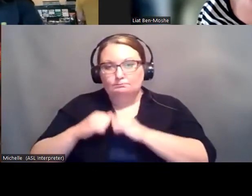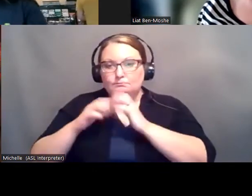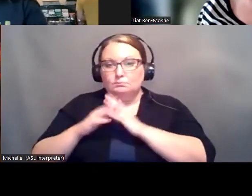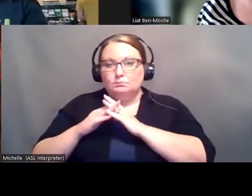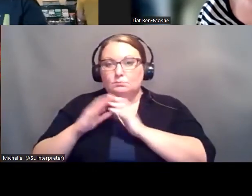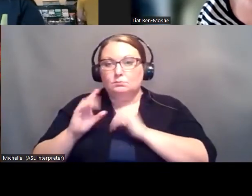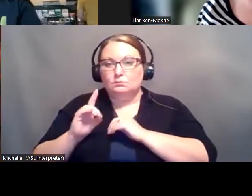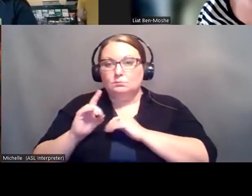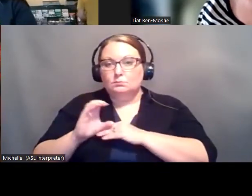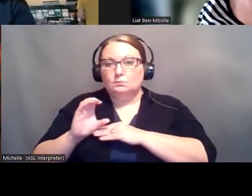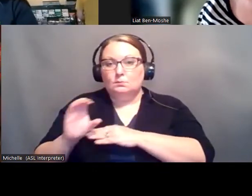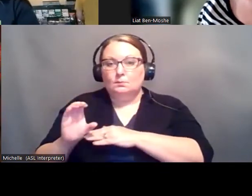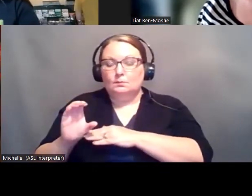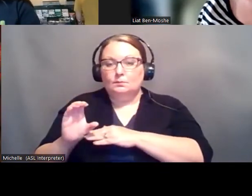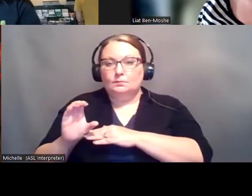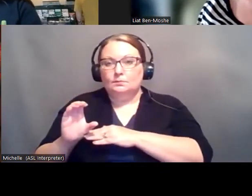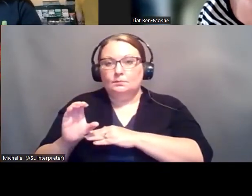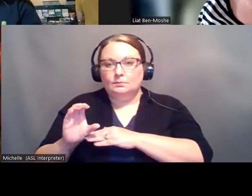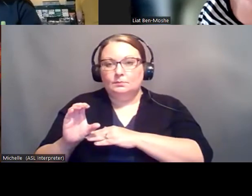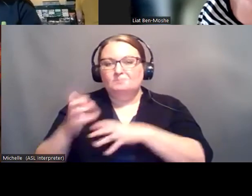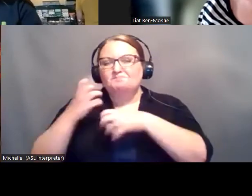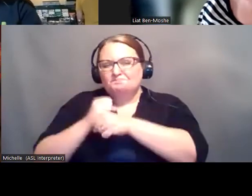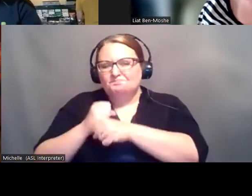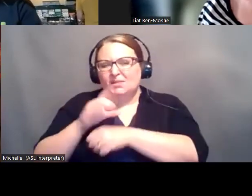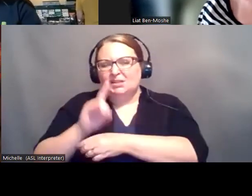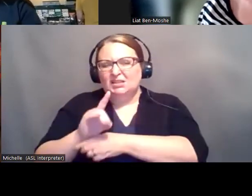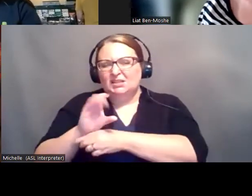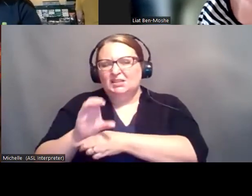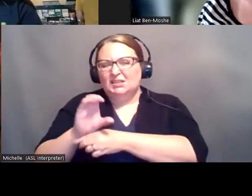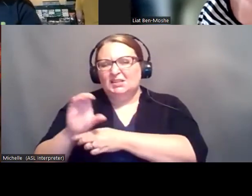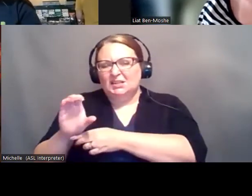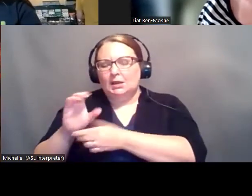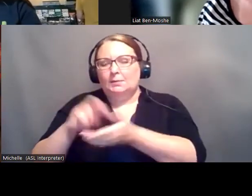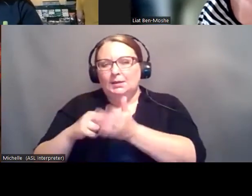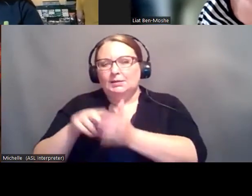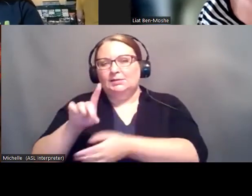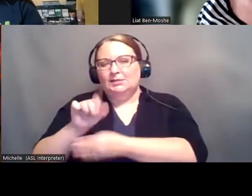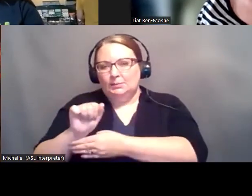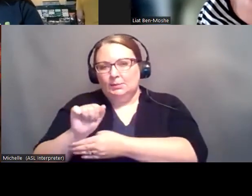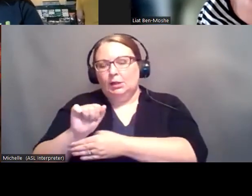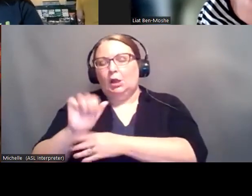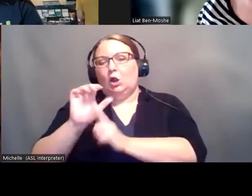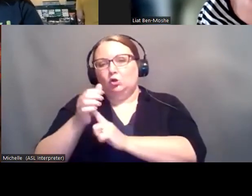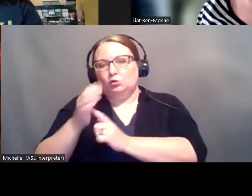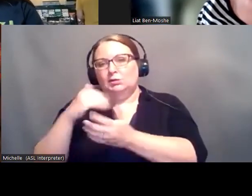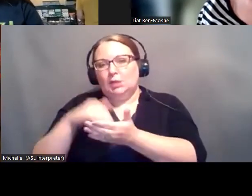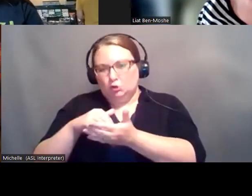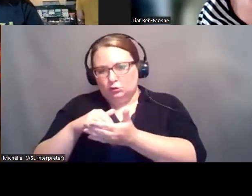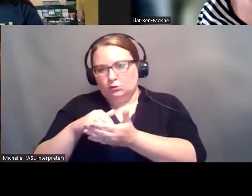and I'll keep saying DCCC to refer to Disability Cultural Center at Syracuse,